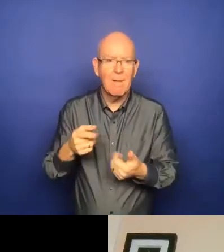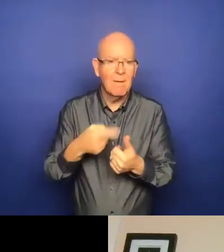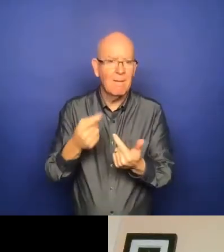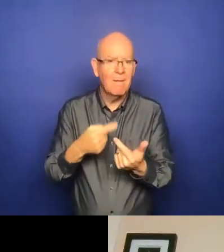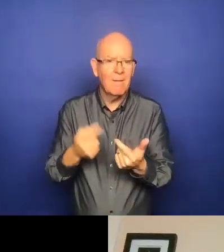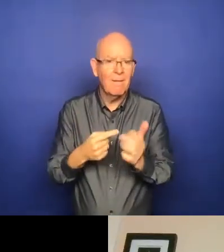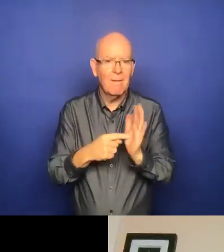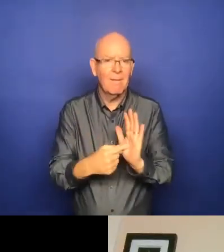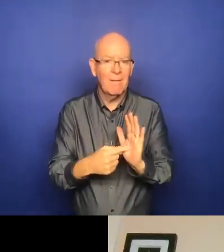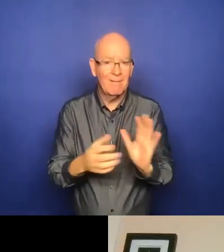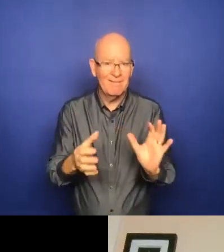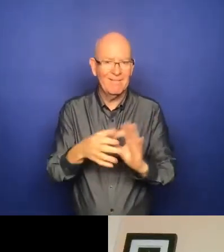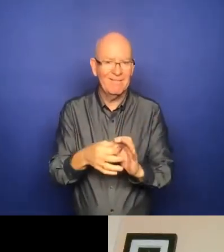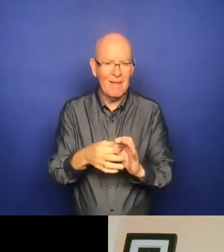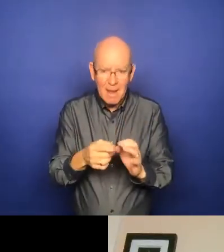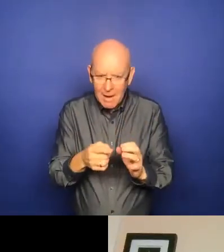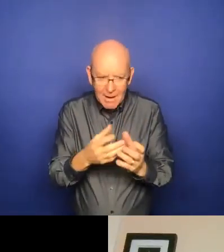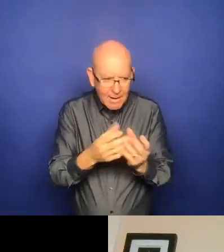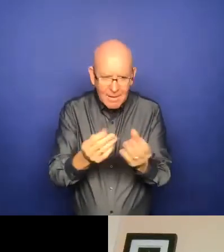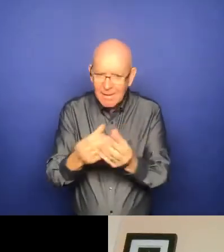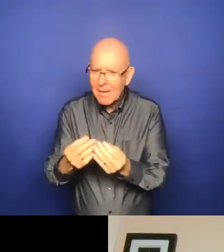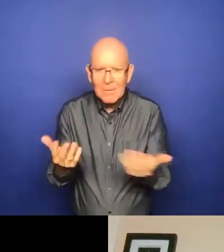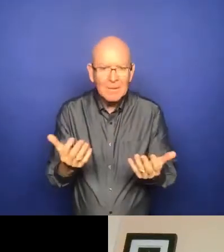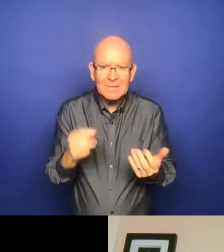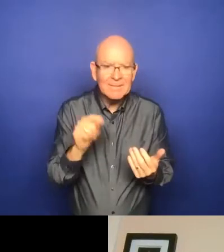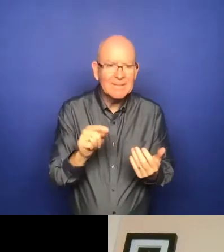on, which is so important and to measure the